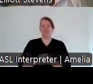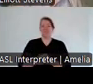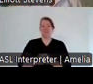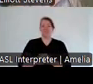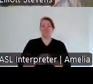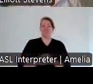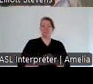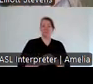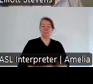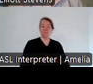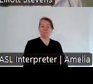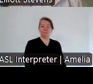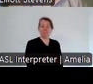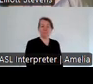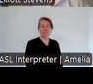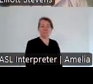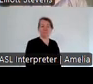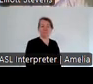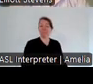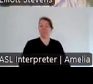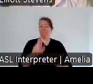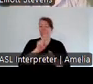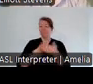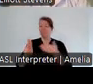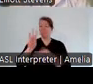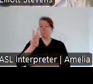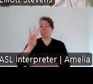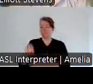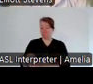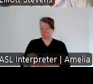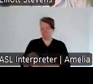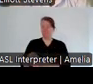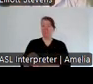And, um... at the University of Washington another major - or no, this is a minor,